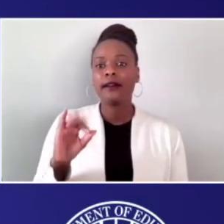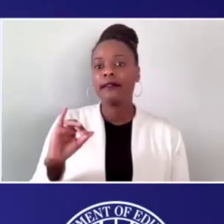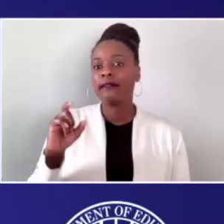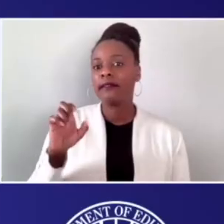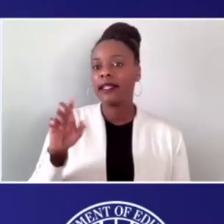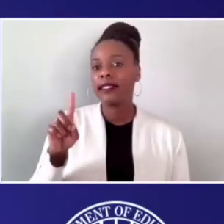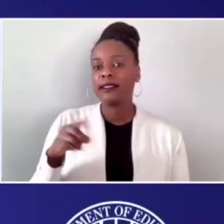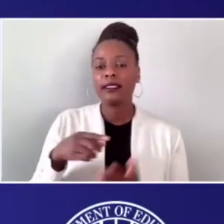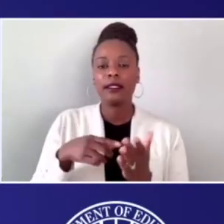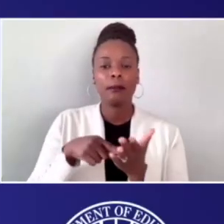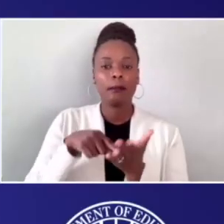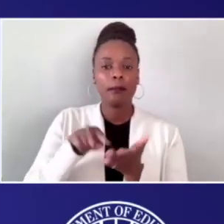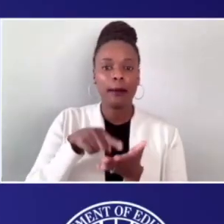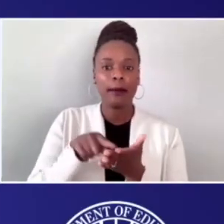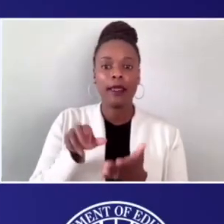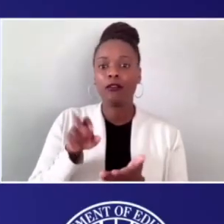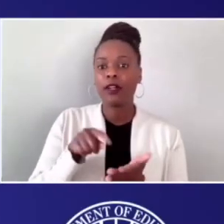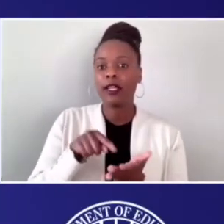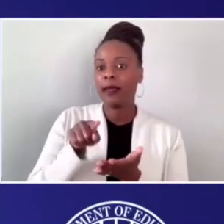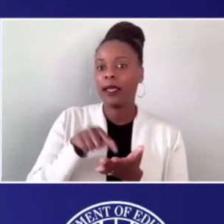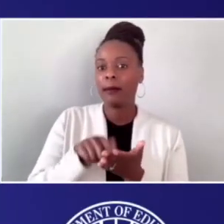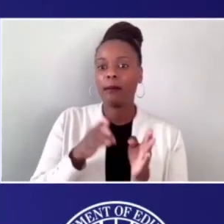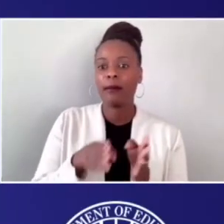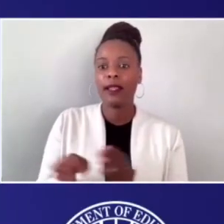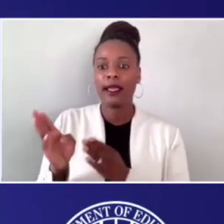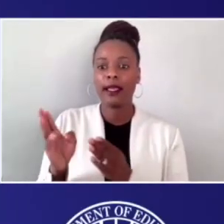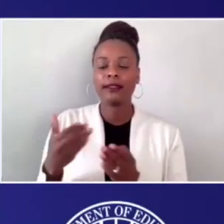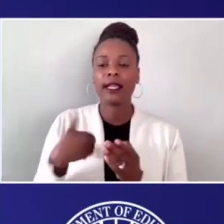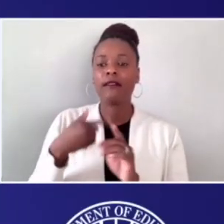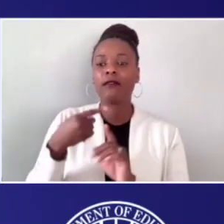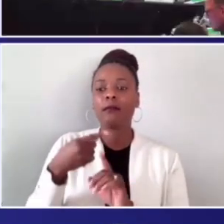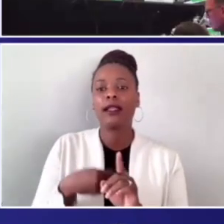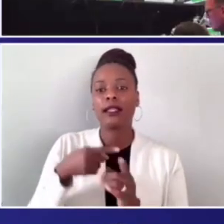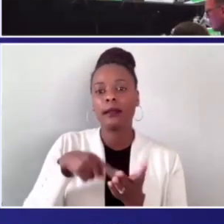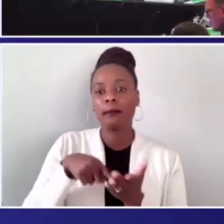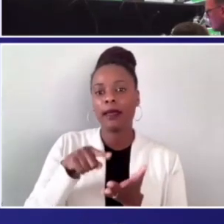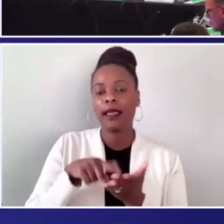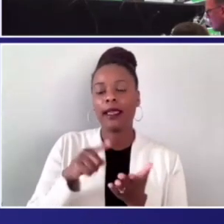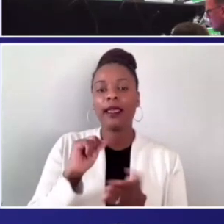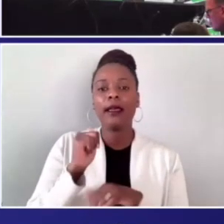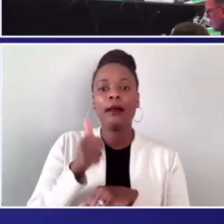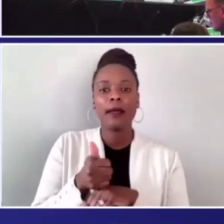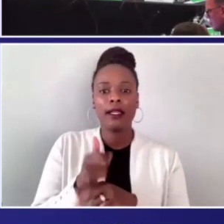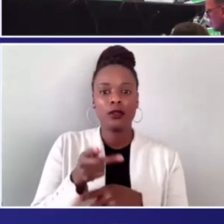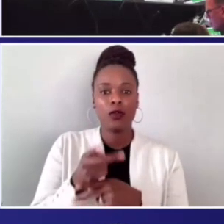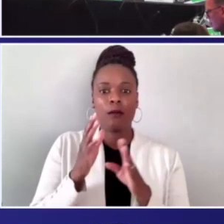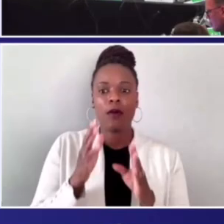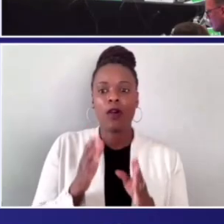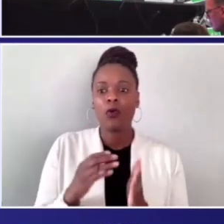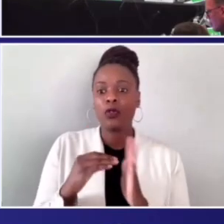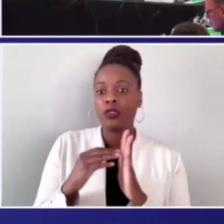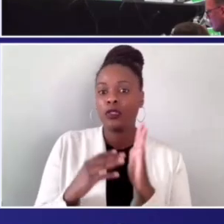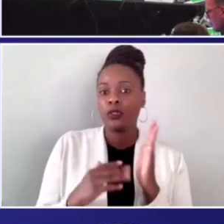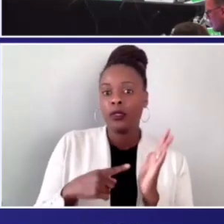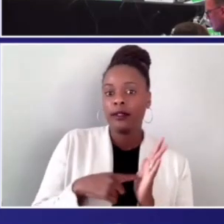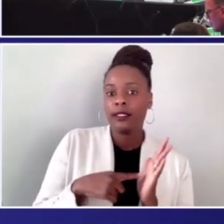plans are plans with monthly payments that are based on the amount of the borrower's student debt, their loan interest rate,